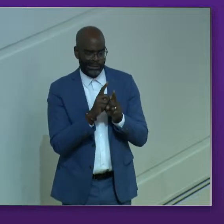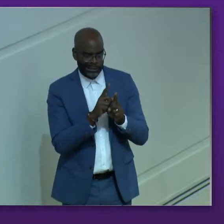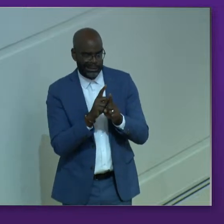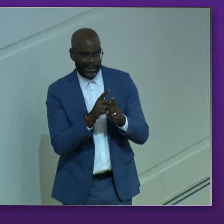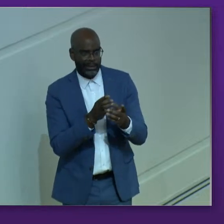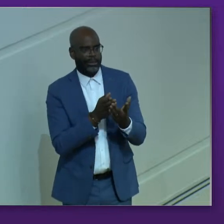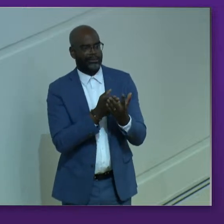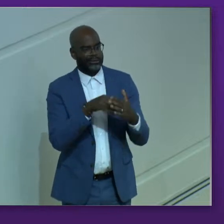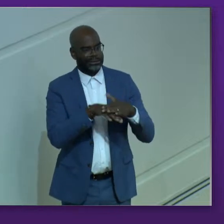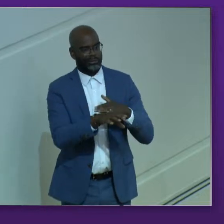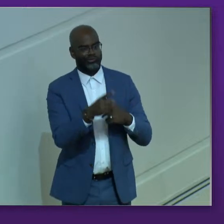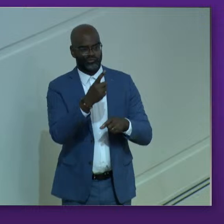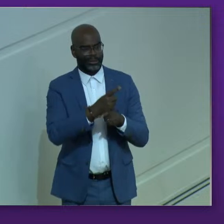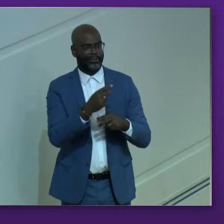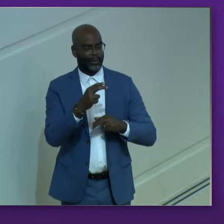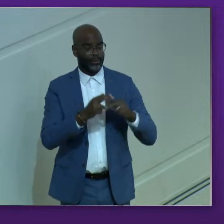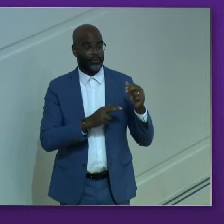CROWNS WORKERS AND SOME OF